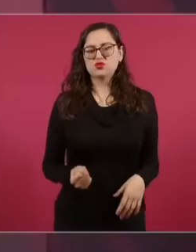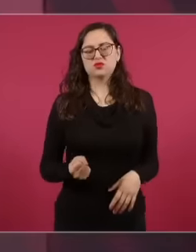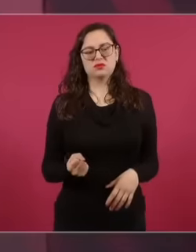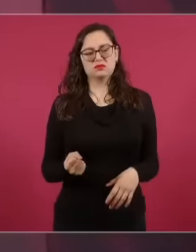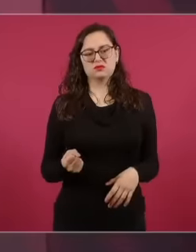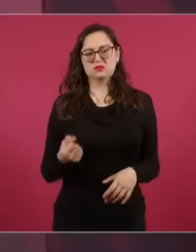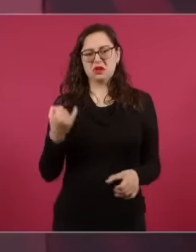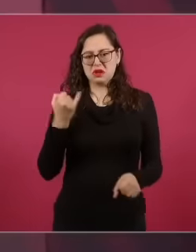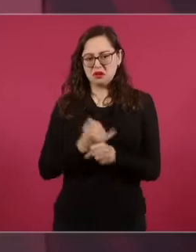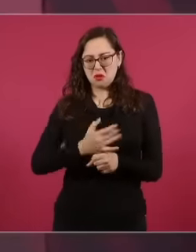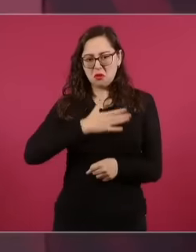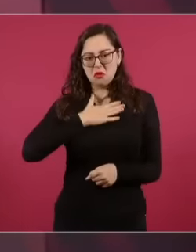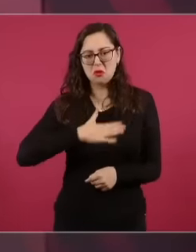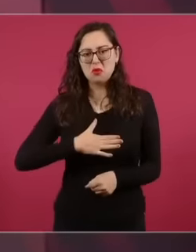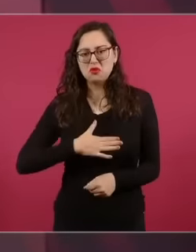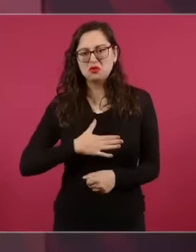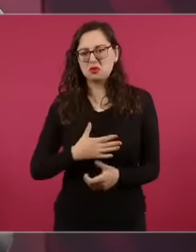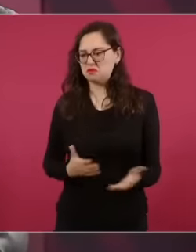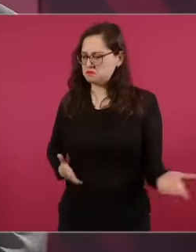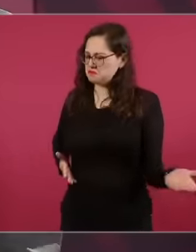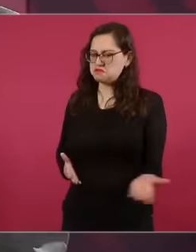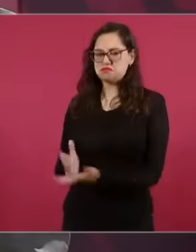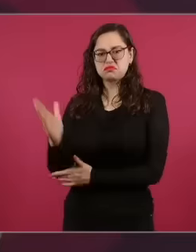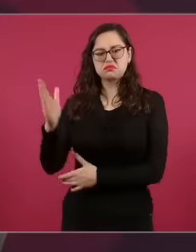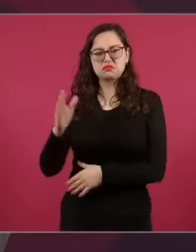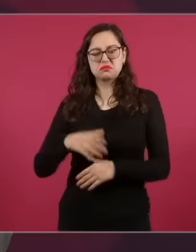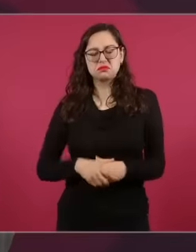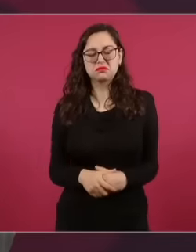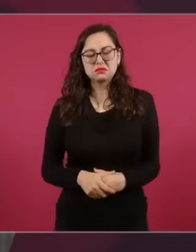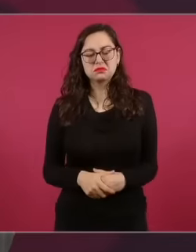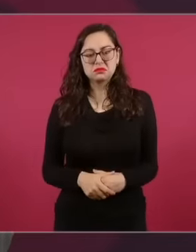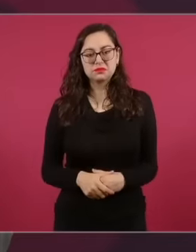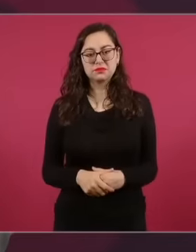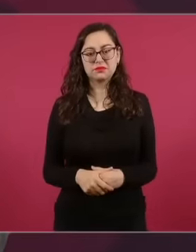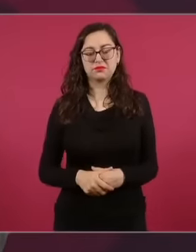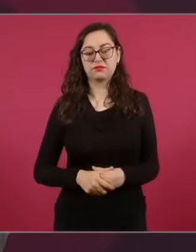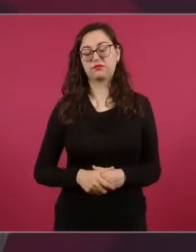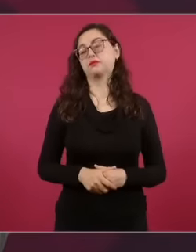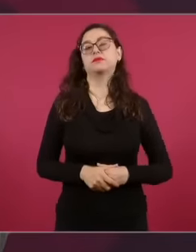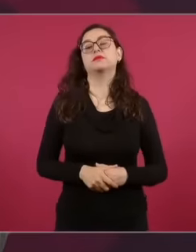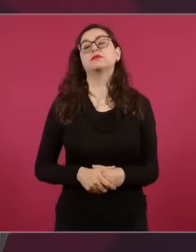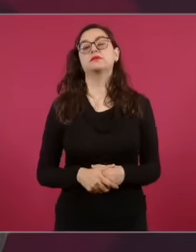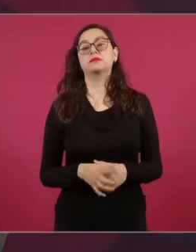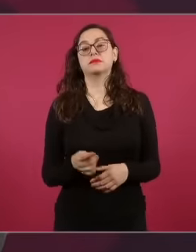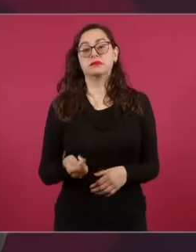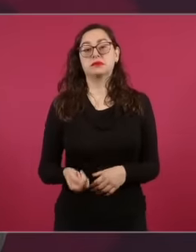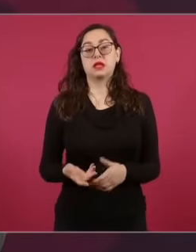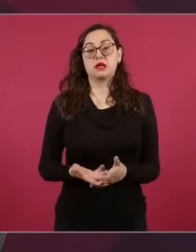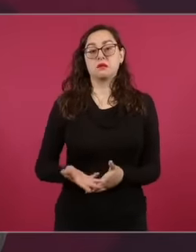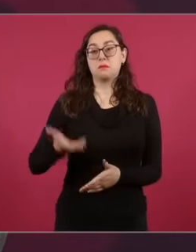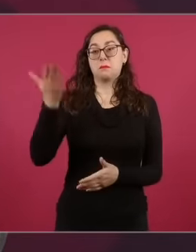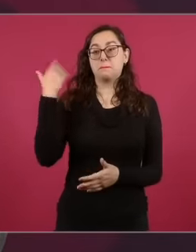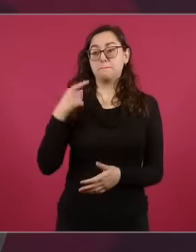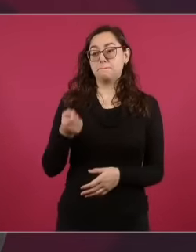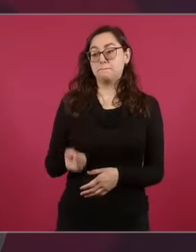the first time was a blow that left us without half of our